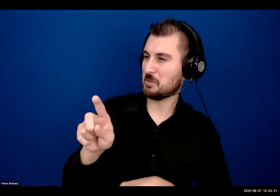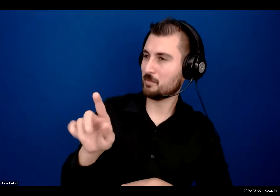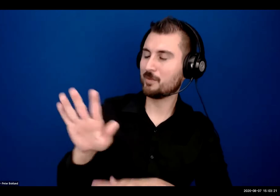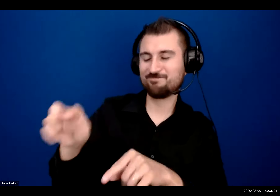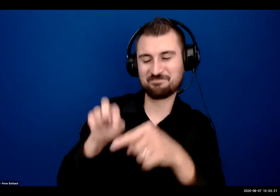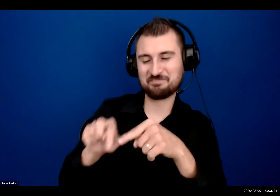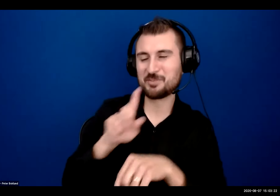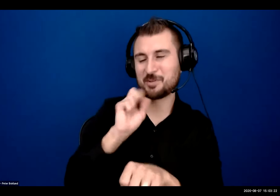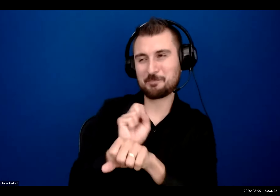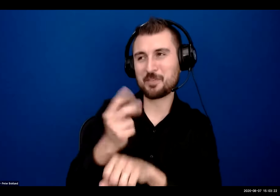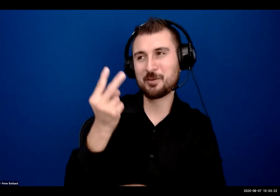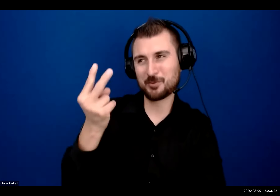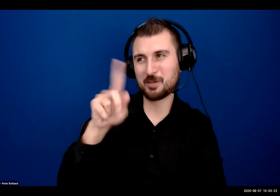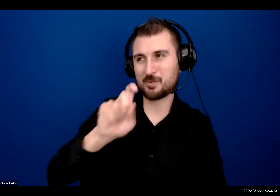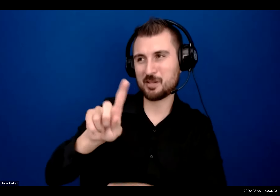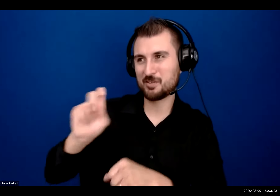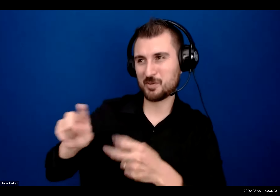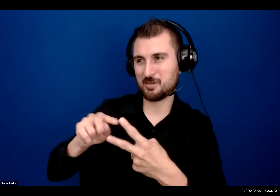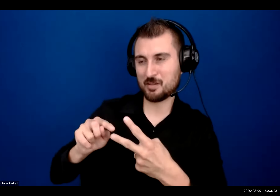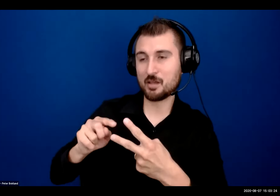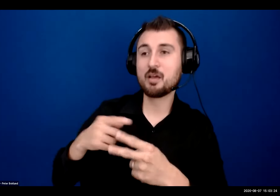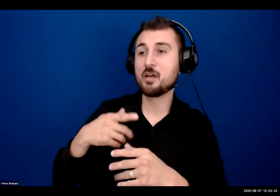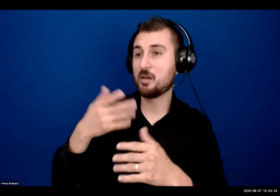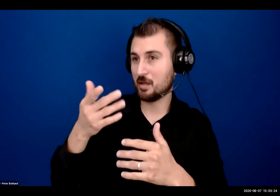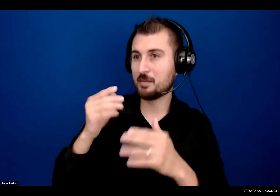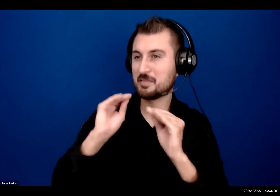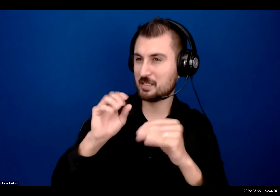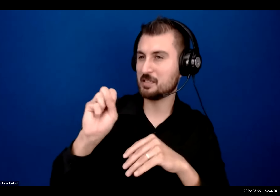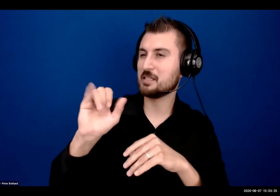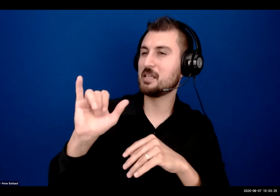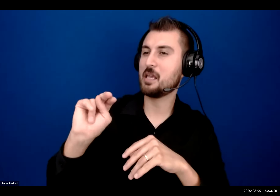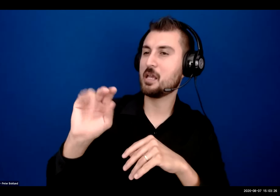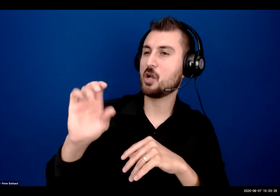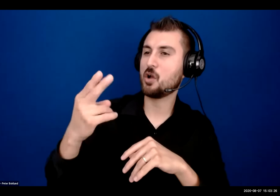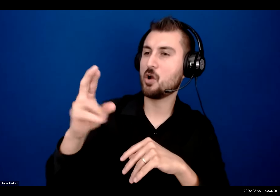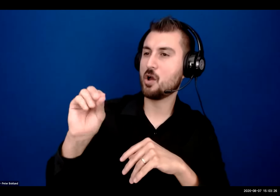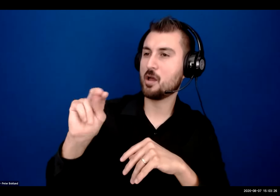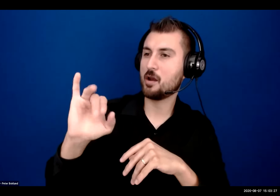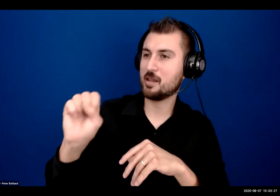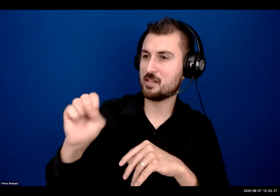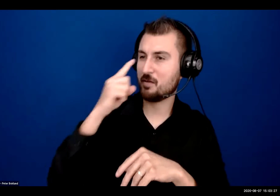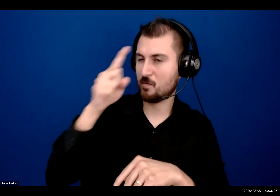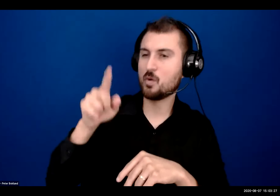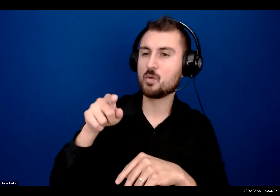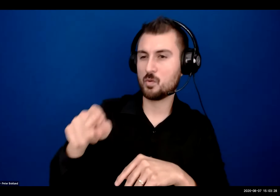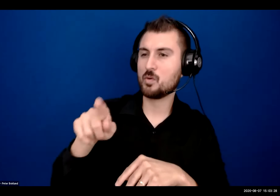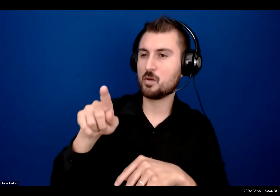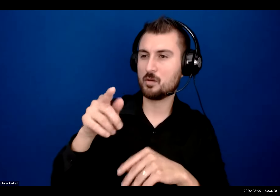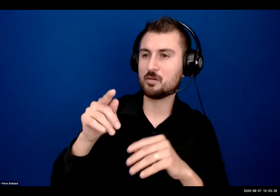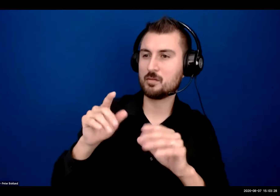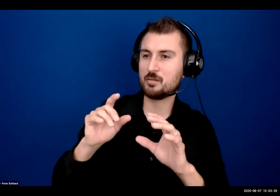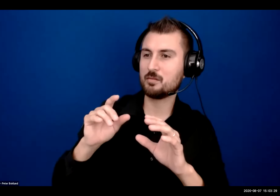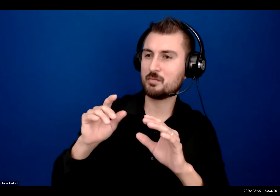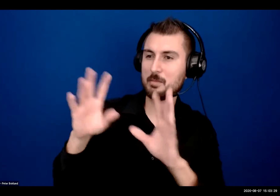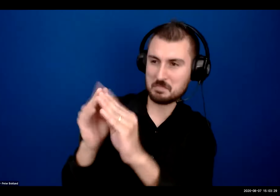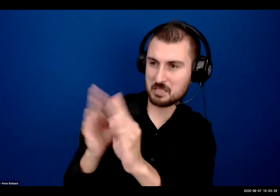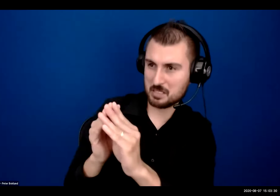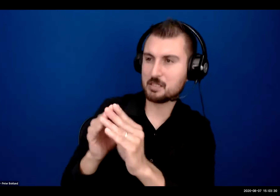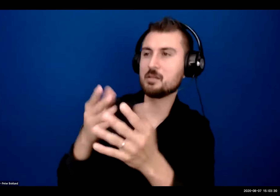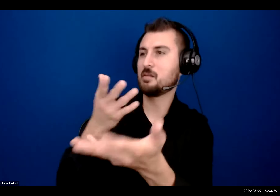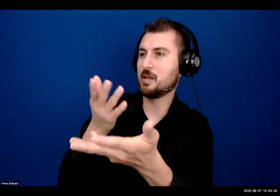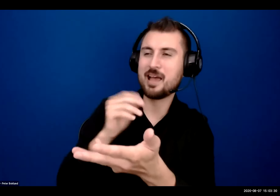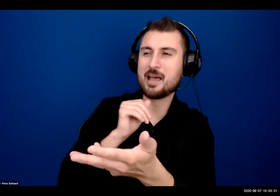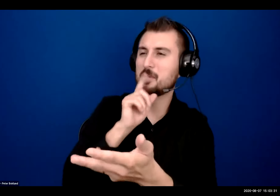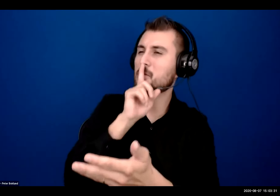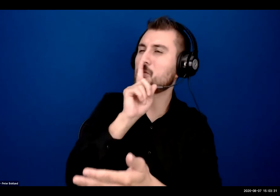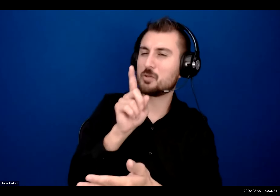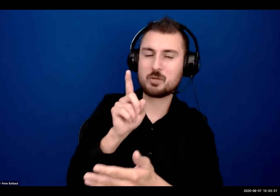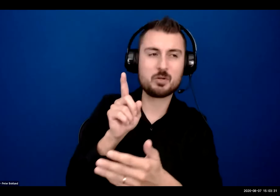Hi sue I have a question.